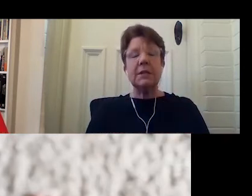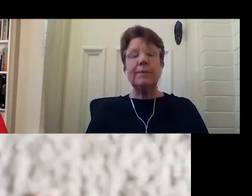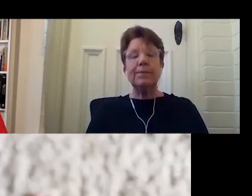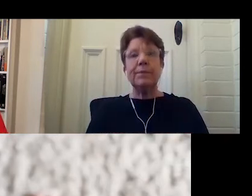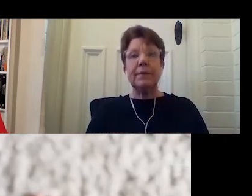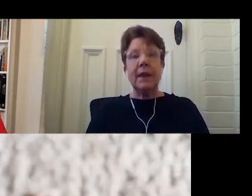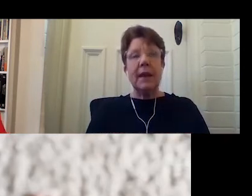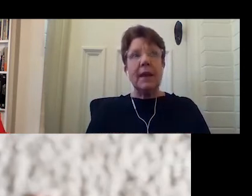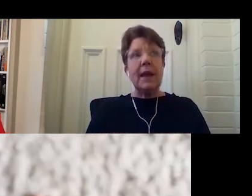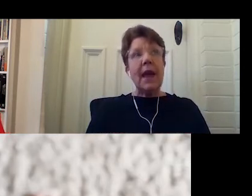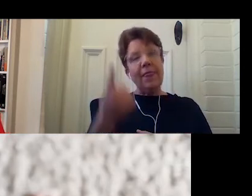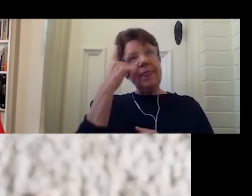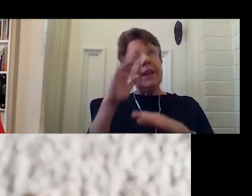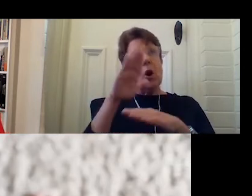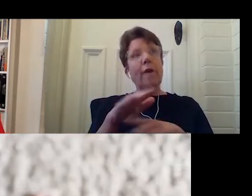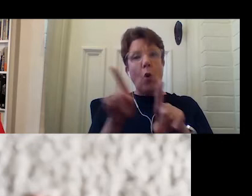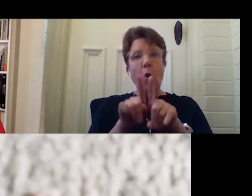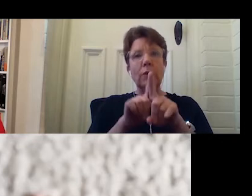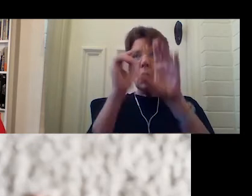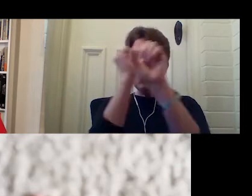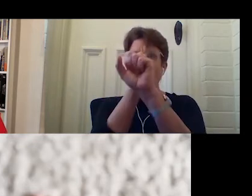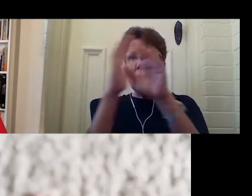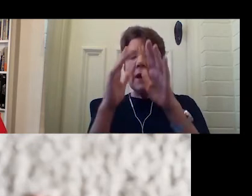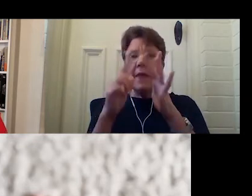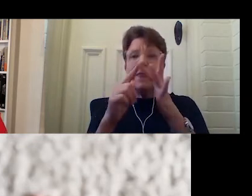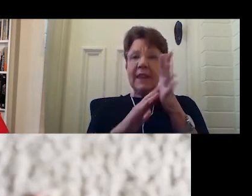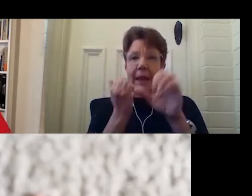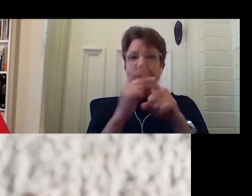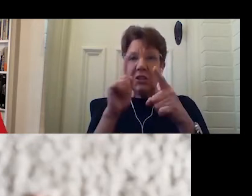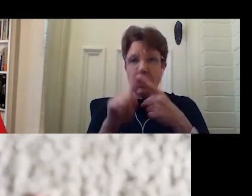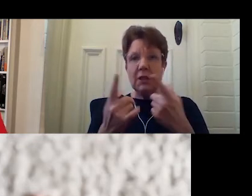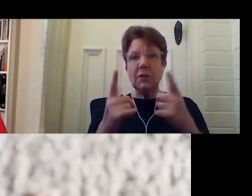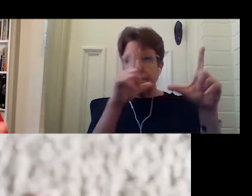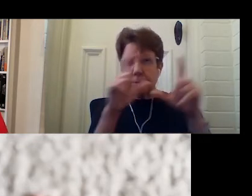thinking to the images that you're using. Are the images out of there